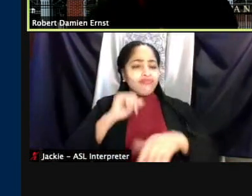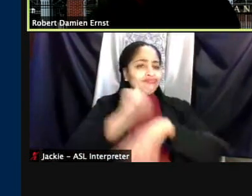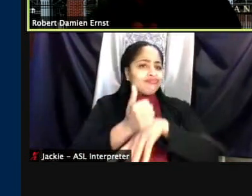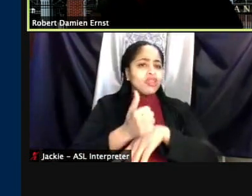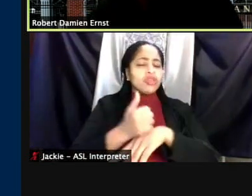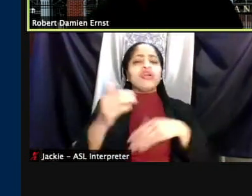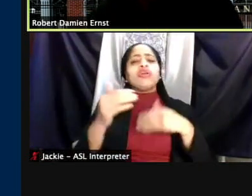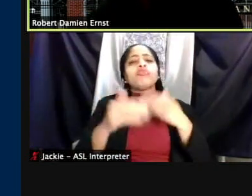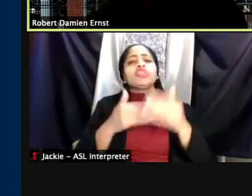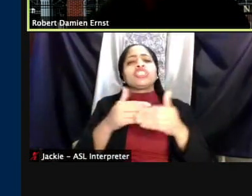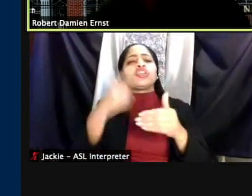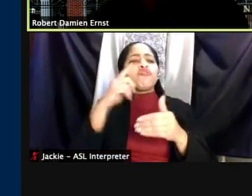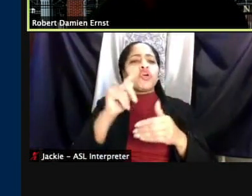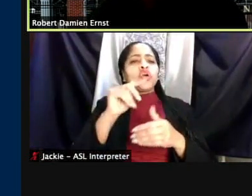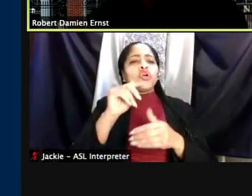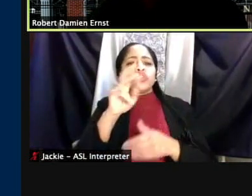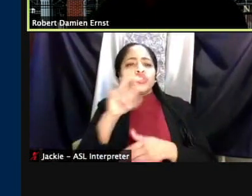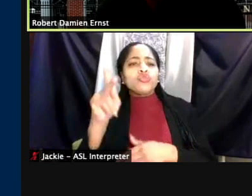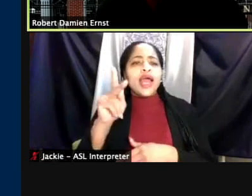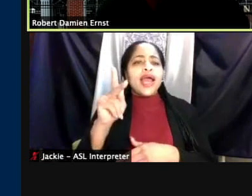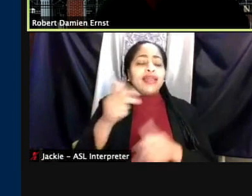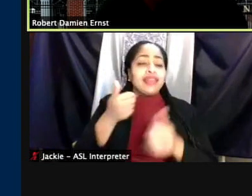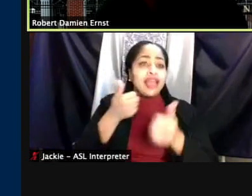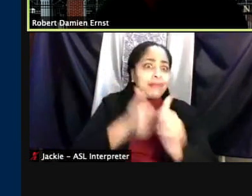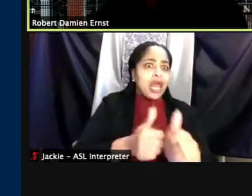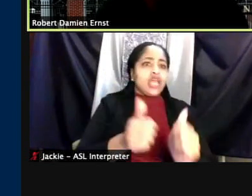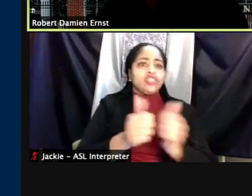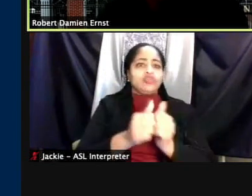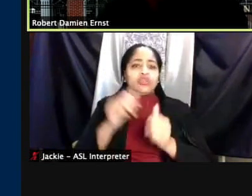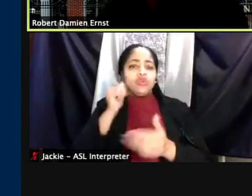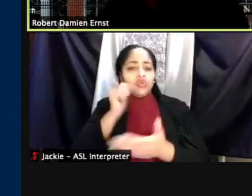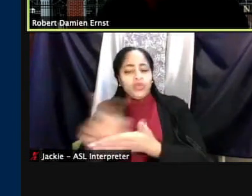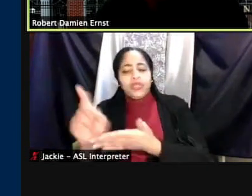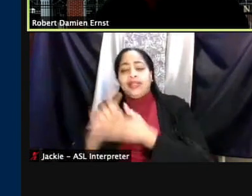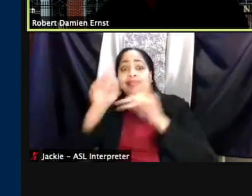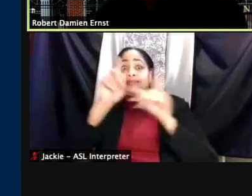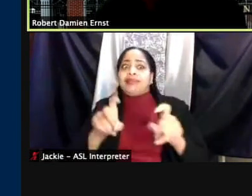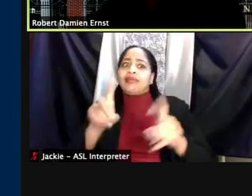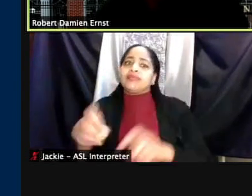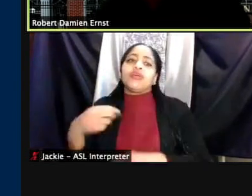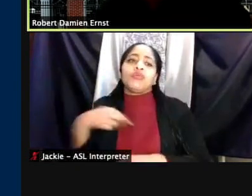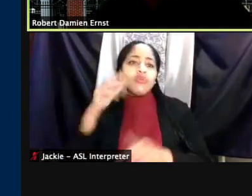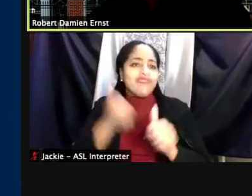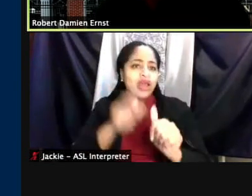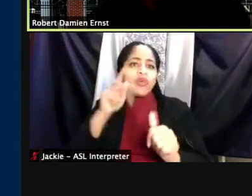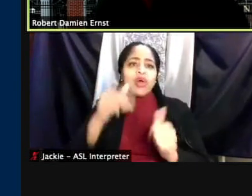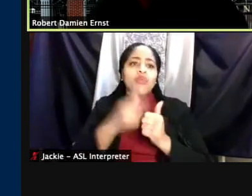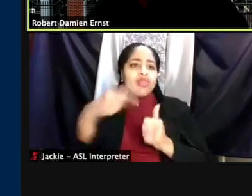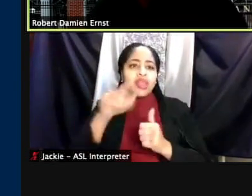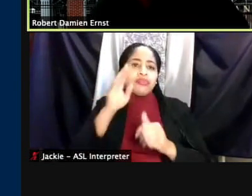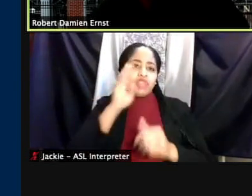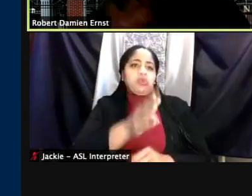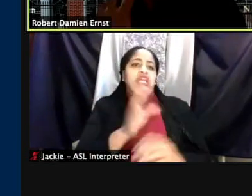for tracking the compliance with doing a weekly test, and we'll be following up with them directly. That's a captive audience